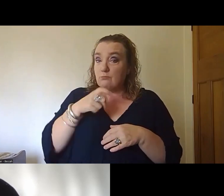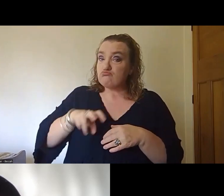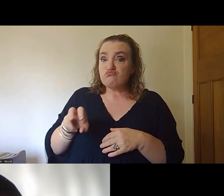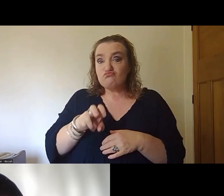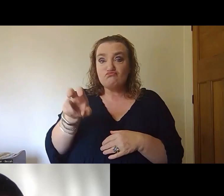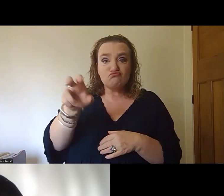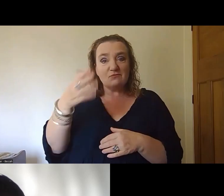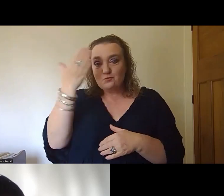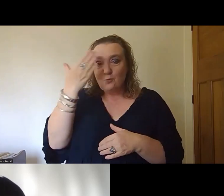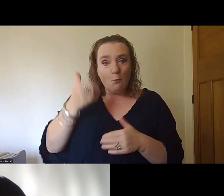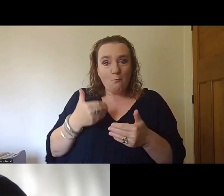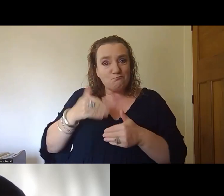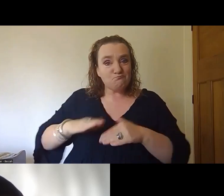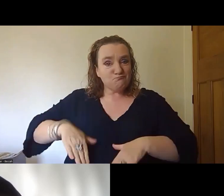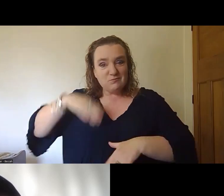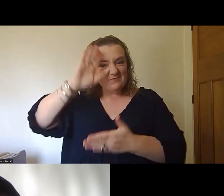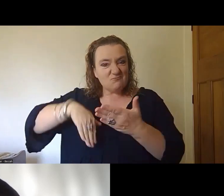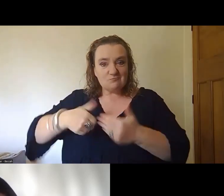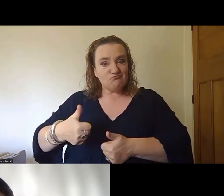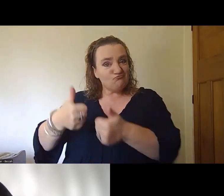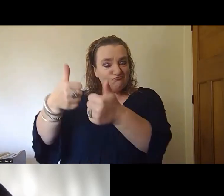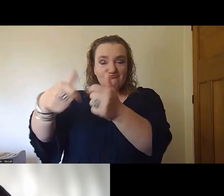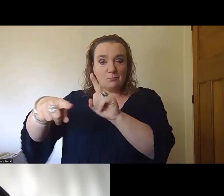going through up until now, really.